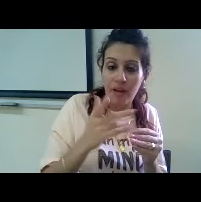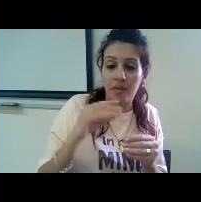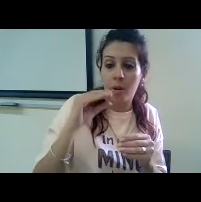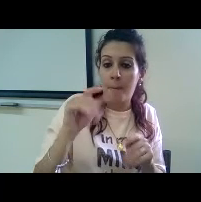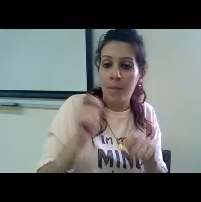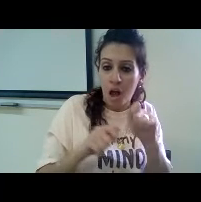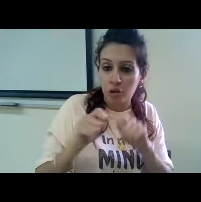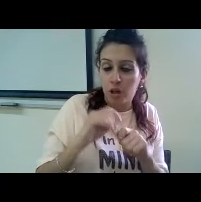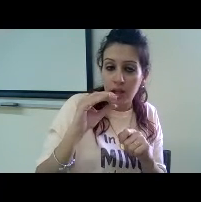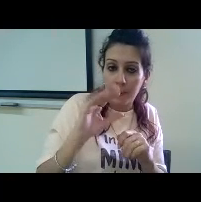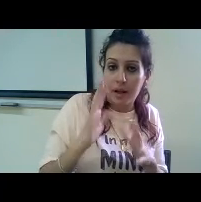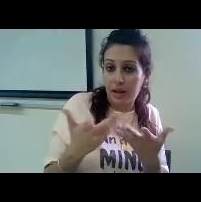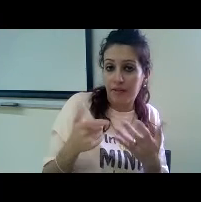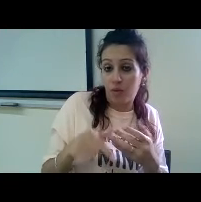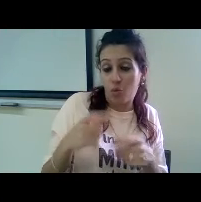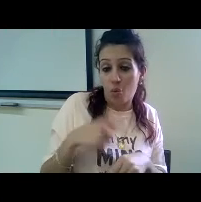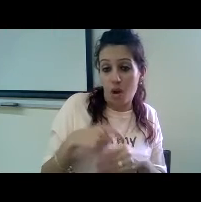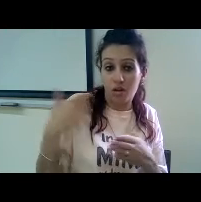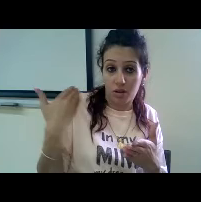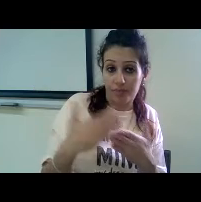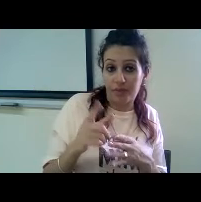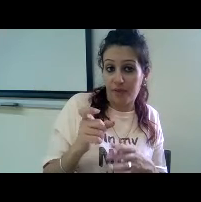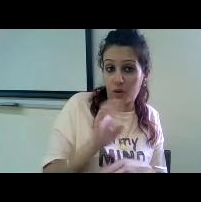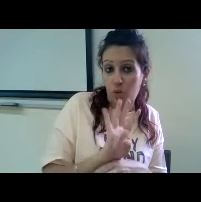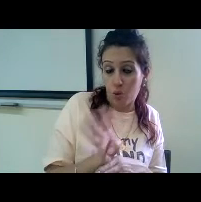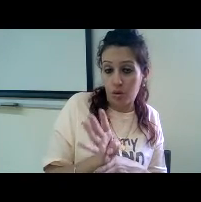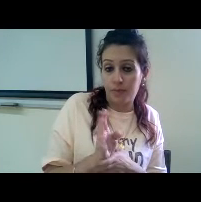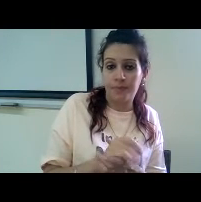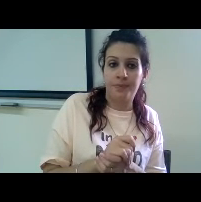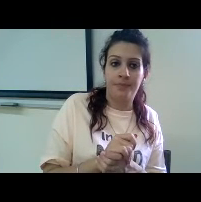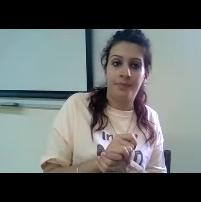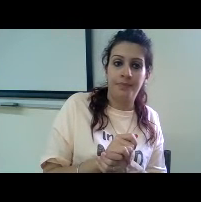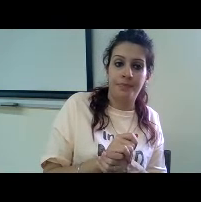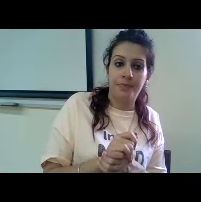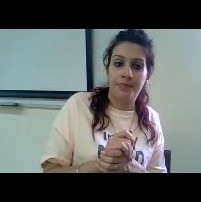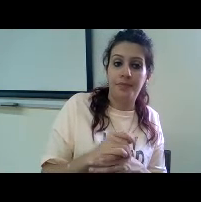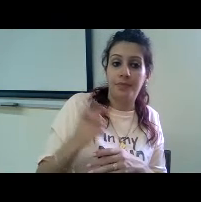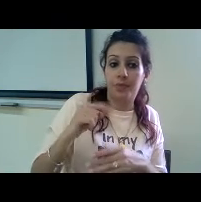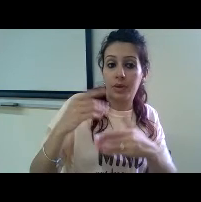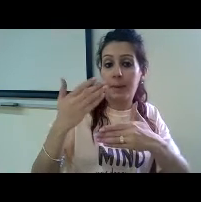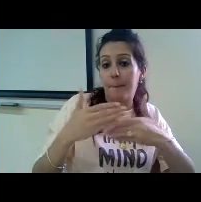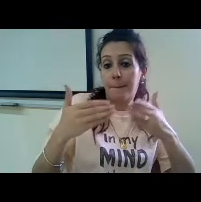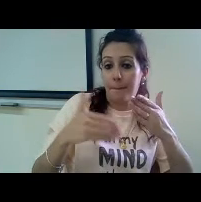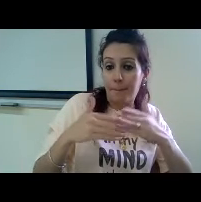education authorities should consider to establish a one-stop website,